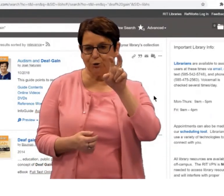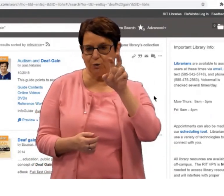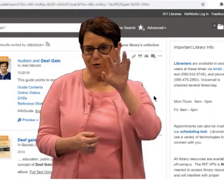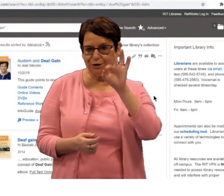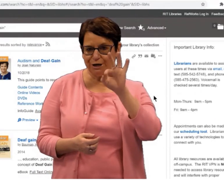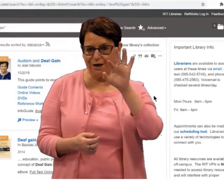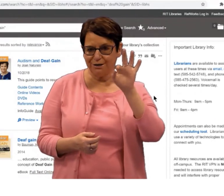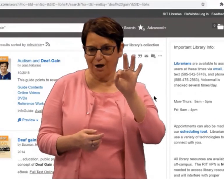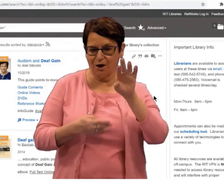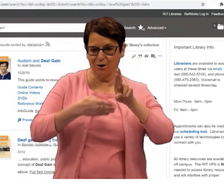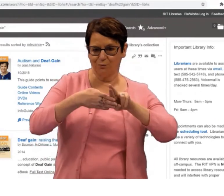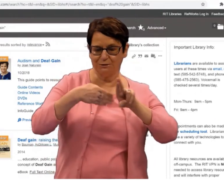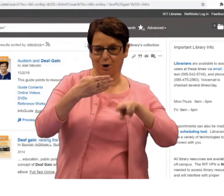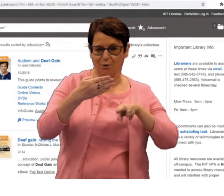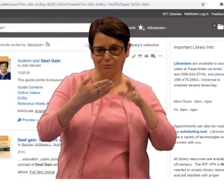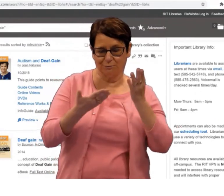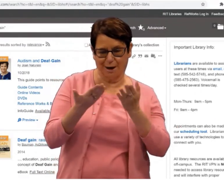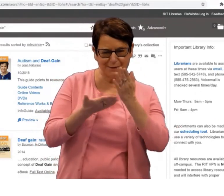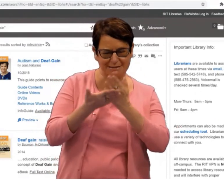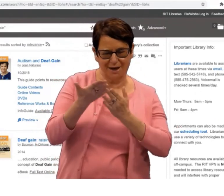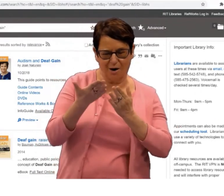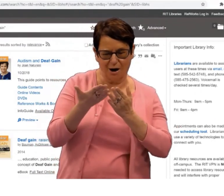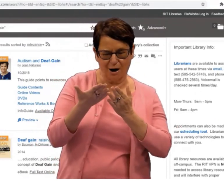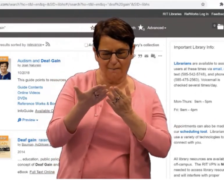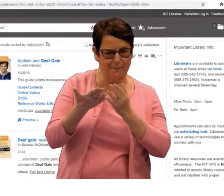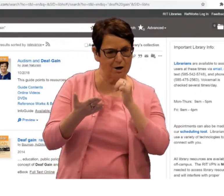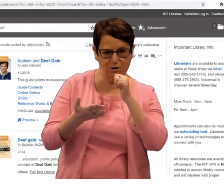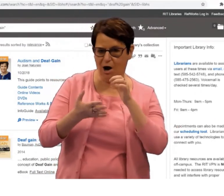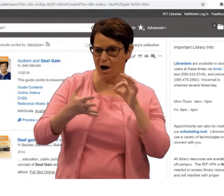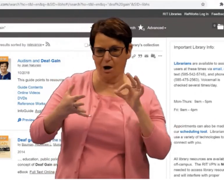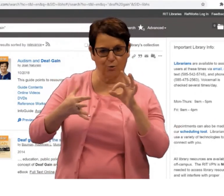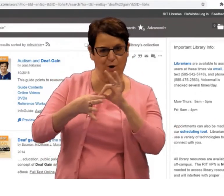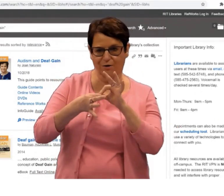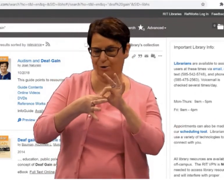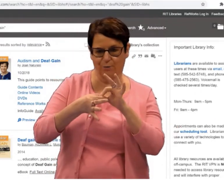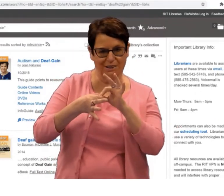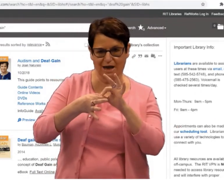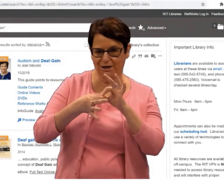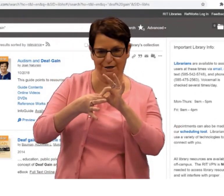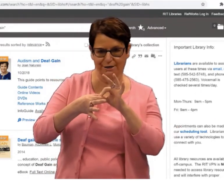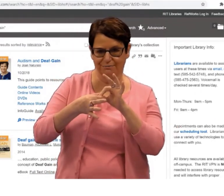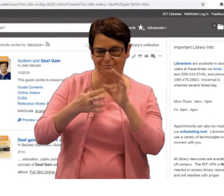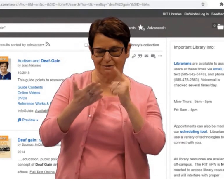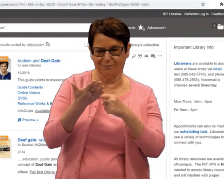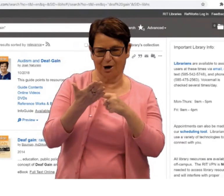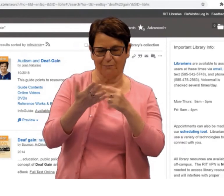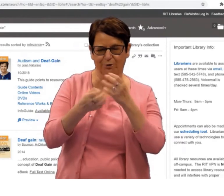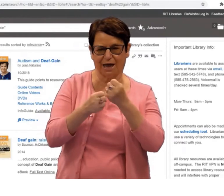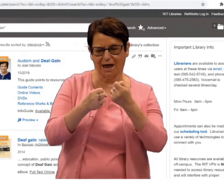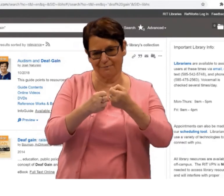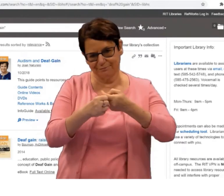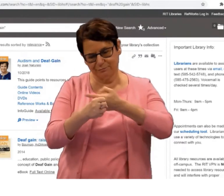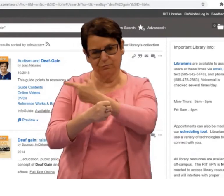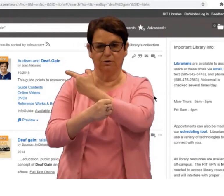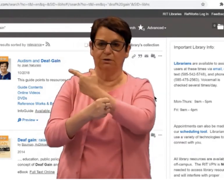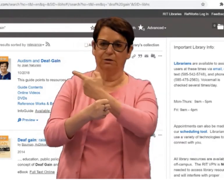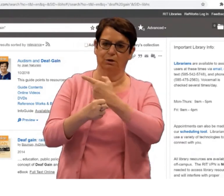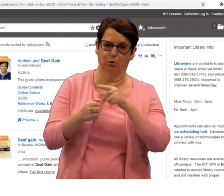You'll notice there are 299 results. Maybe some are not topic related.